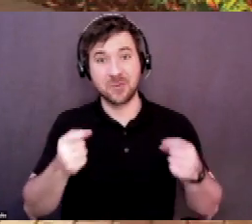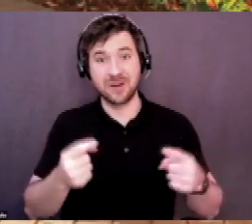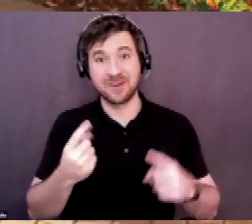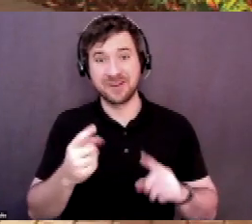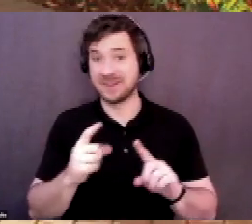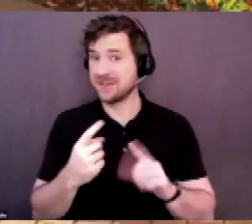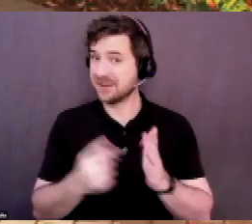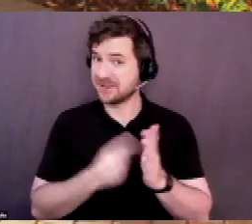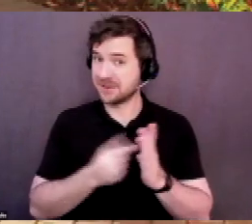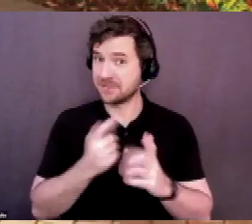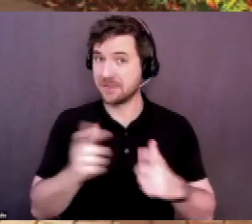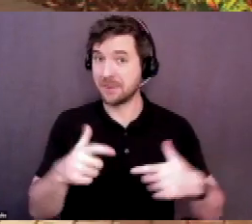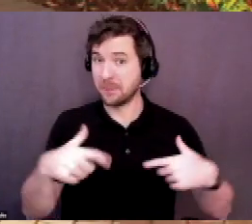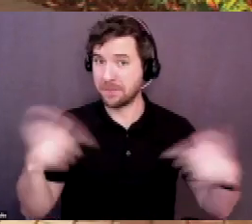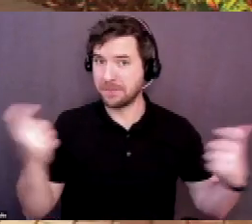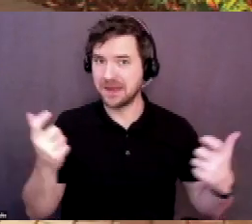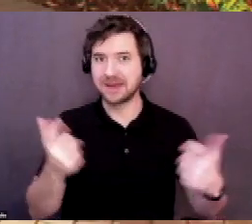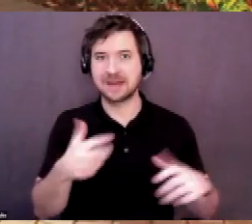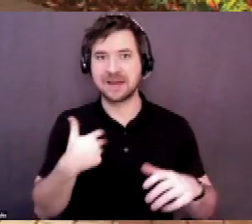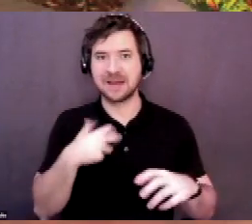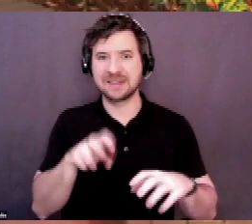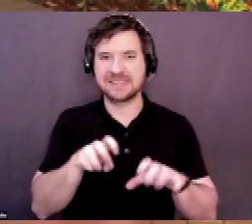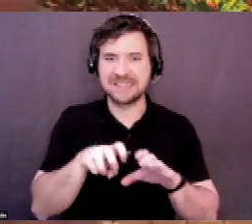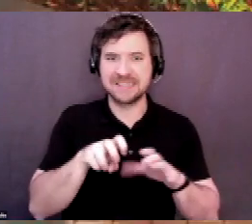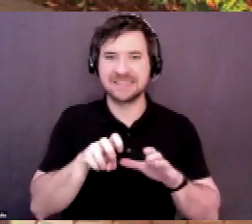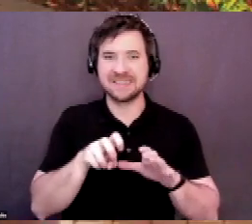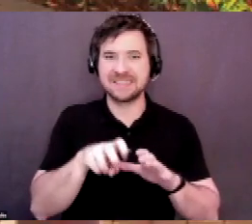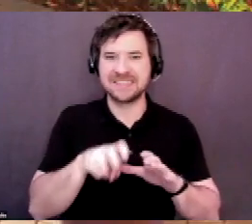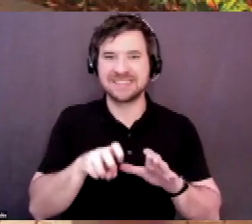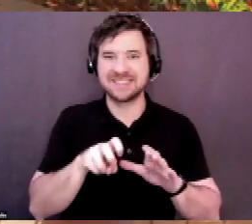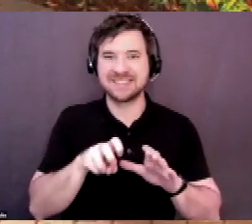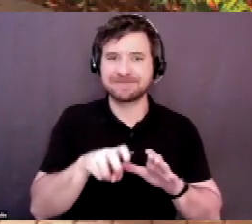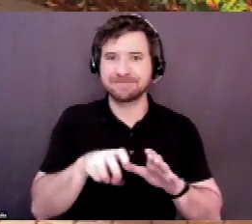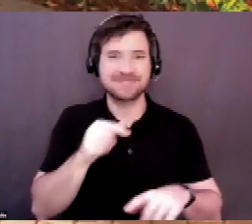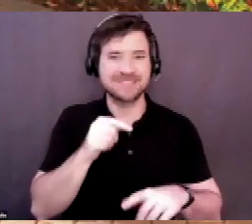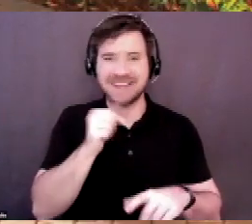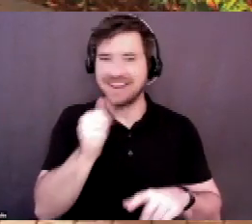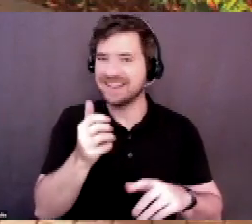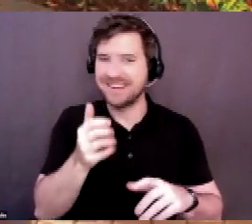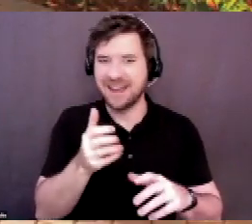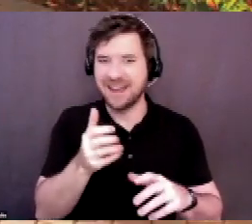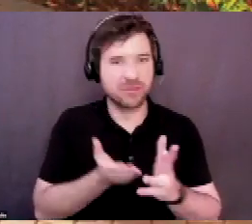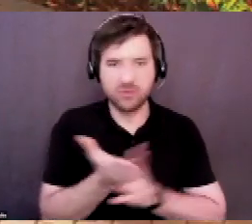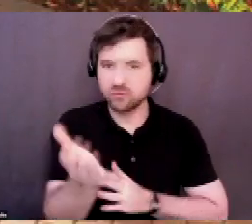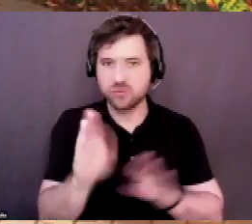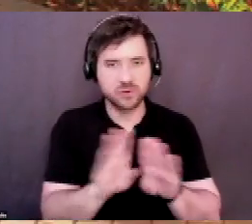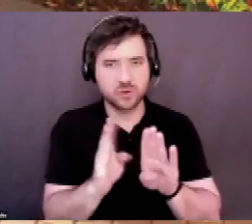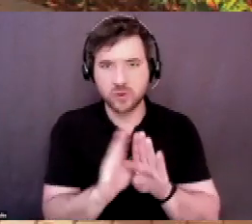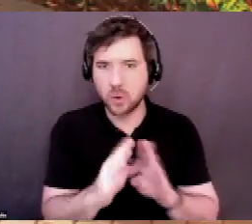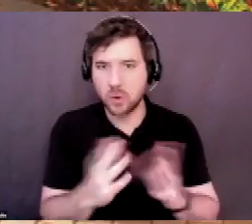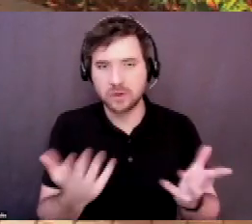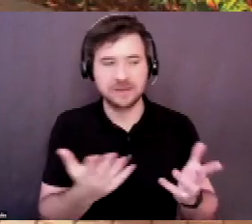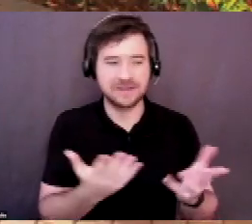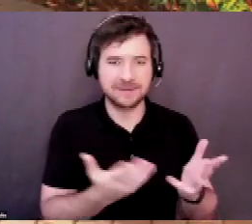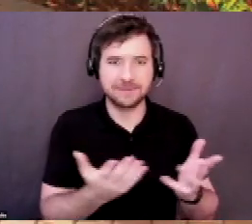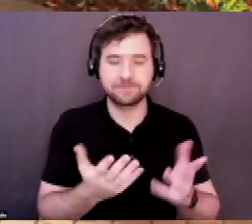I see this a lot after this webinar. I'm going to send out some resources,